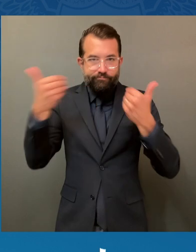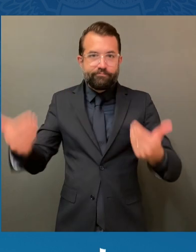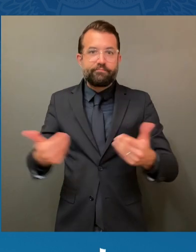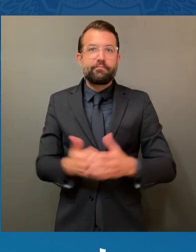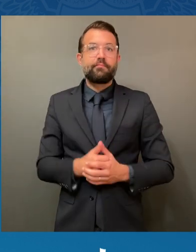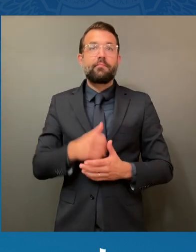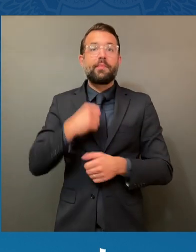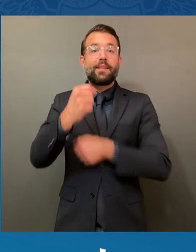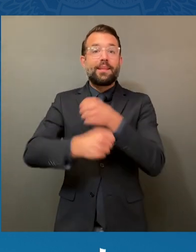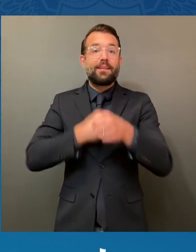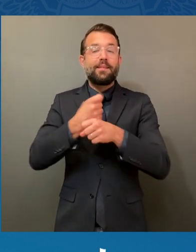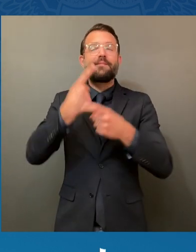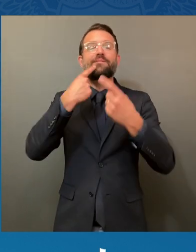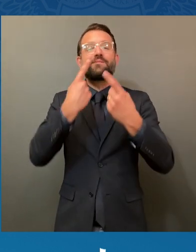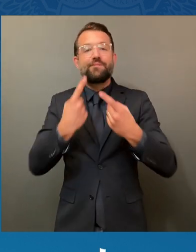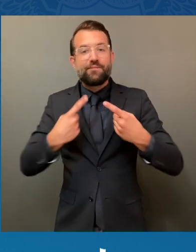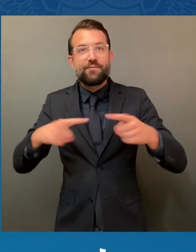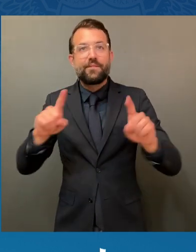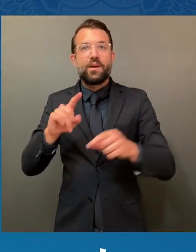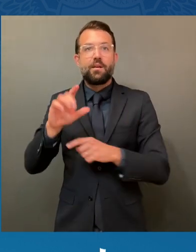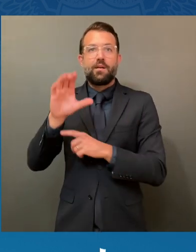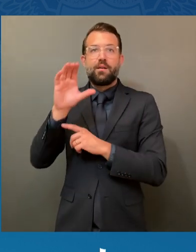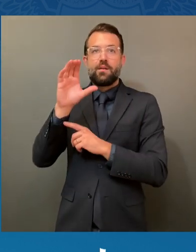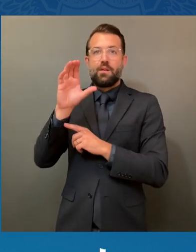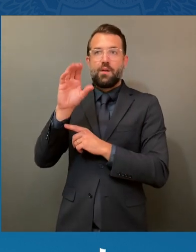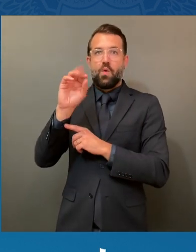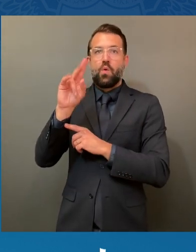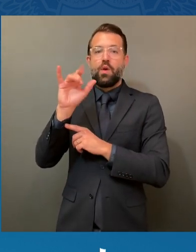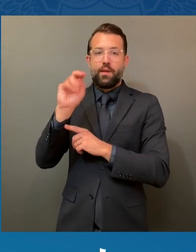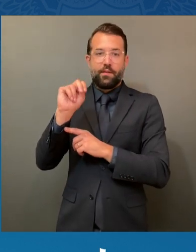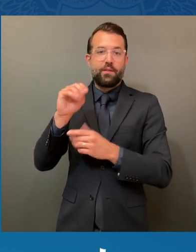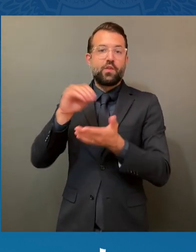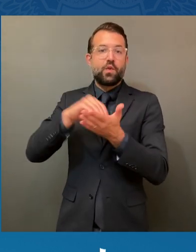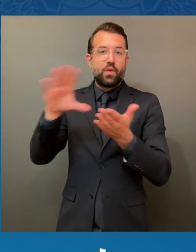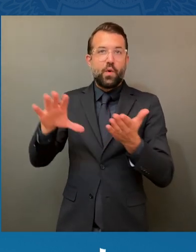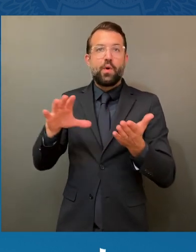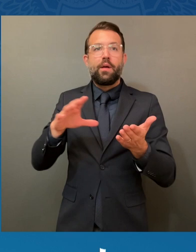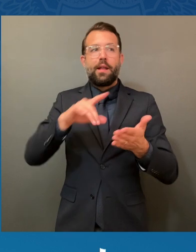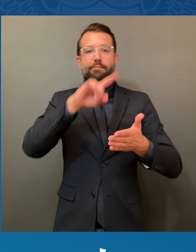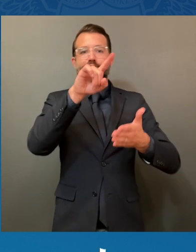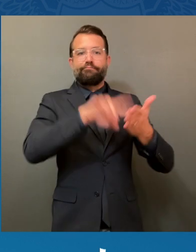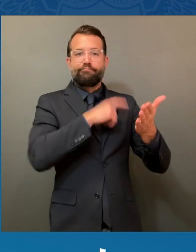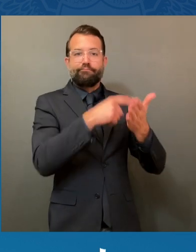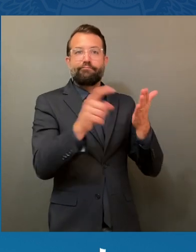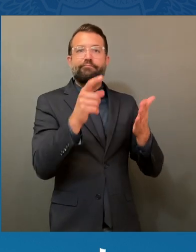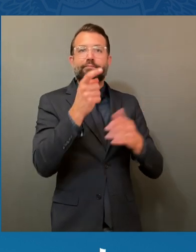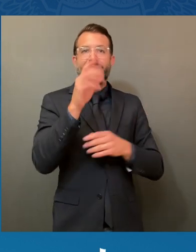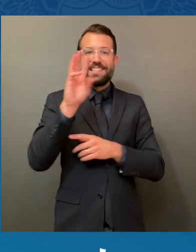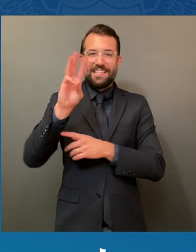for Corinthian students, cancelling almost $6 billion in outstanding student loan debt,